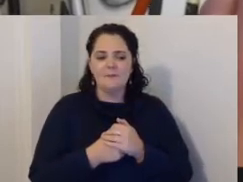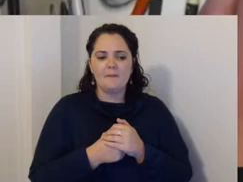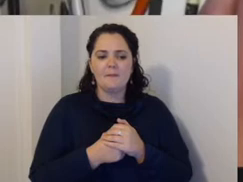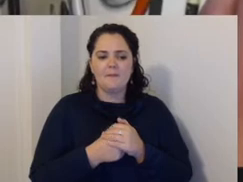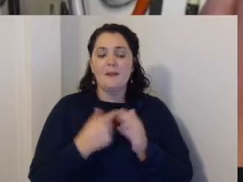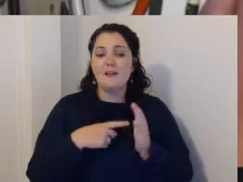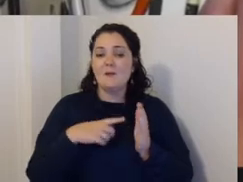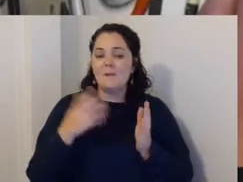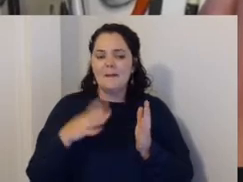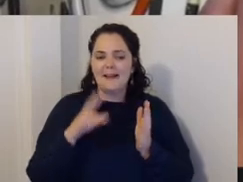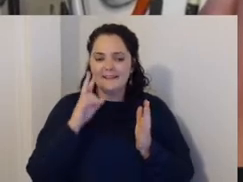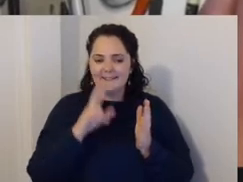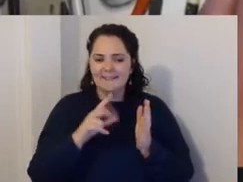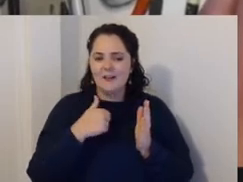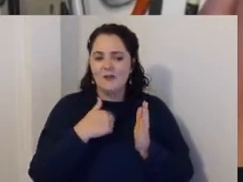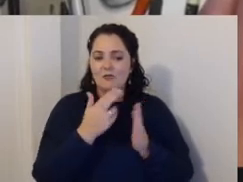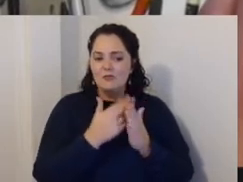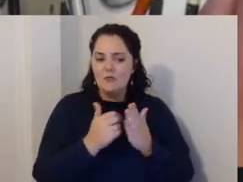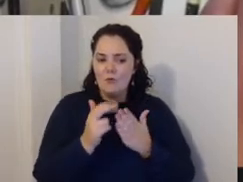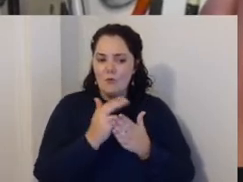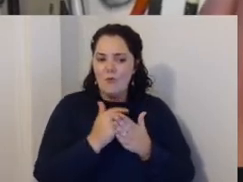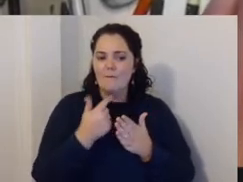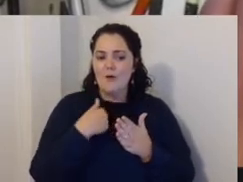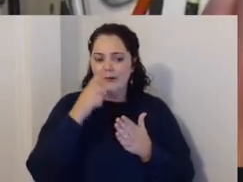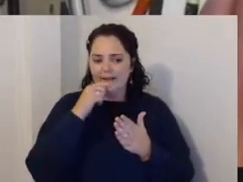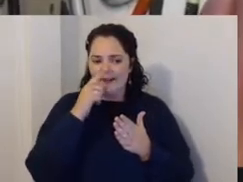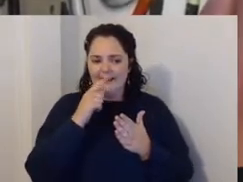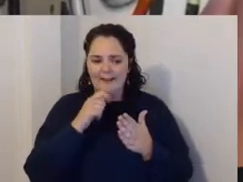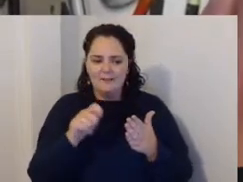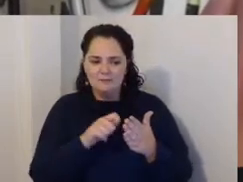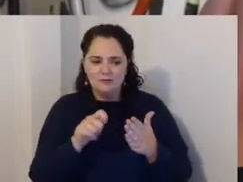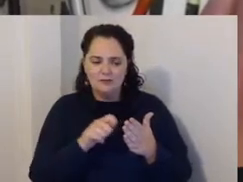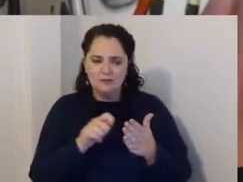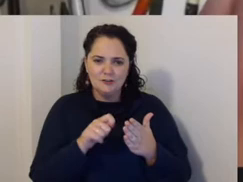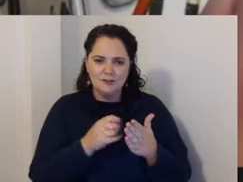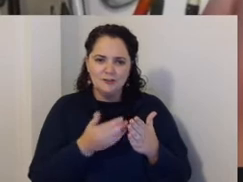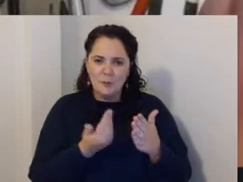that I started with and I'll be able to start pushing and pulling that graphite on the surface